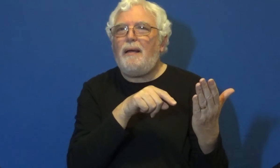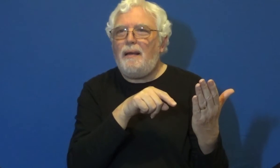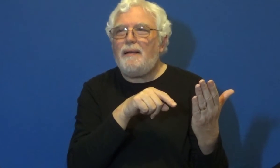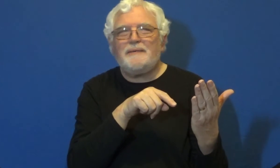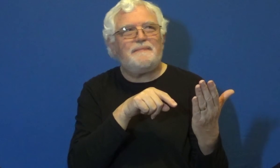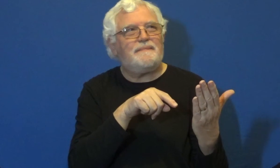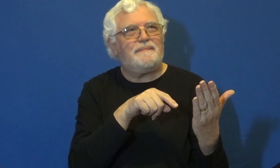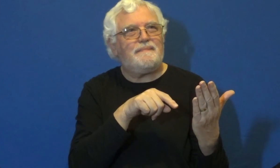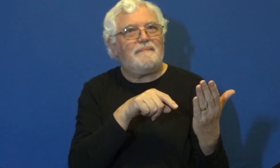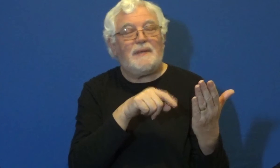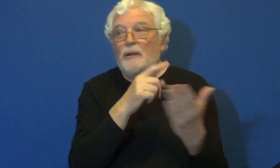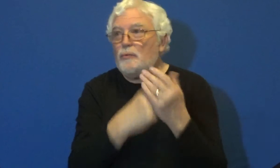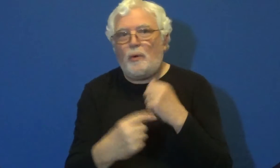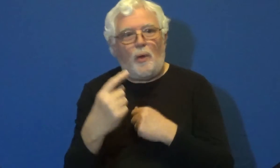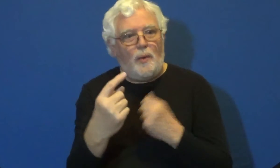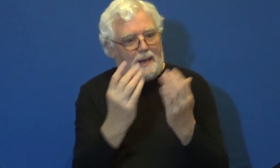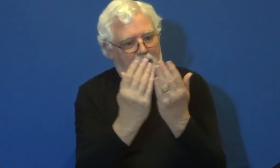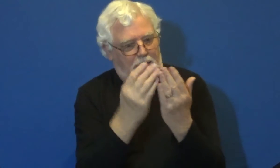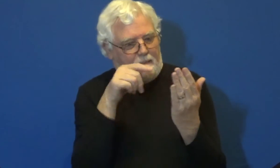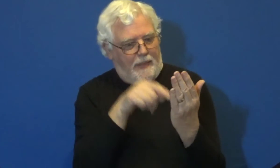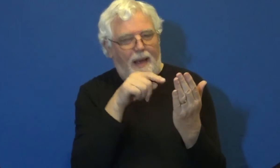Not only do we have the bible as our guidebook